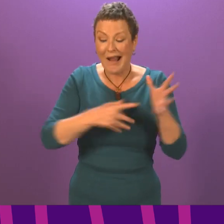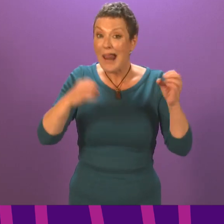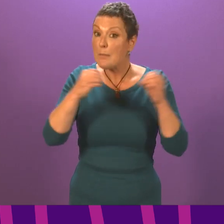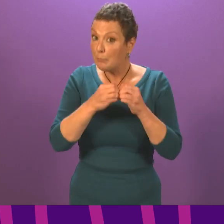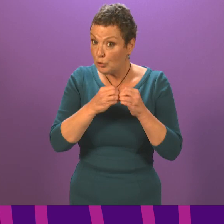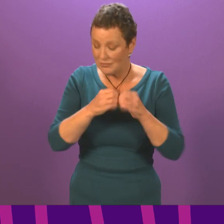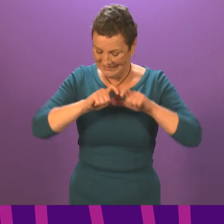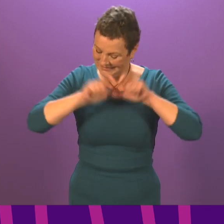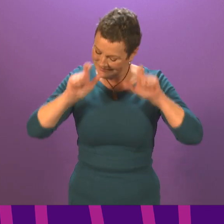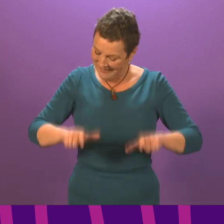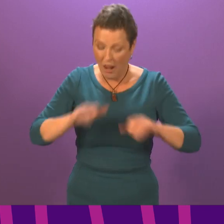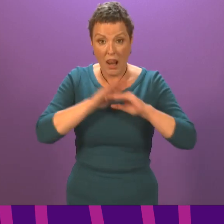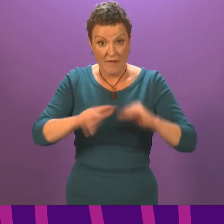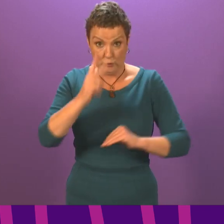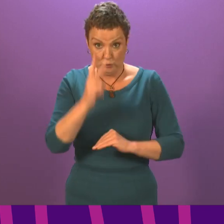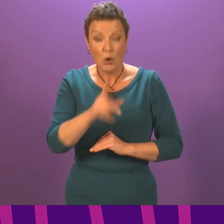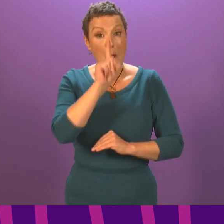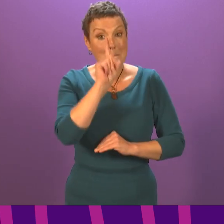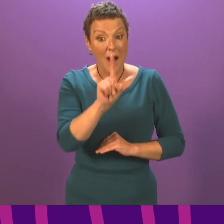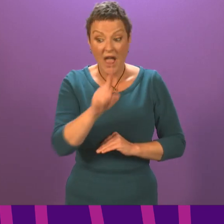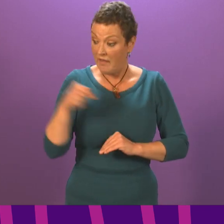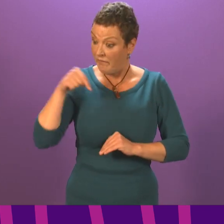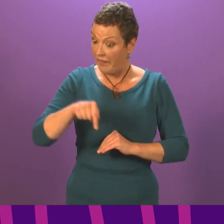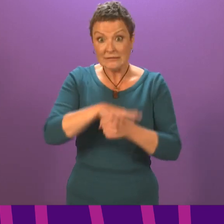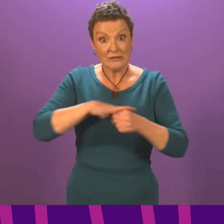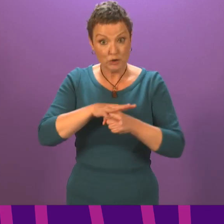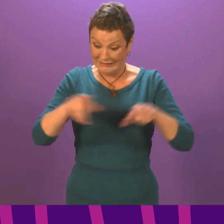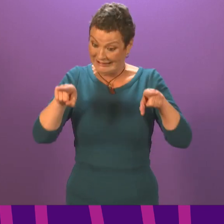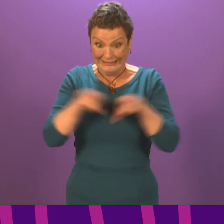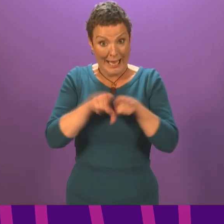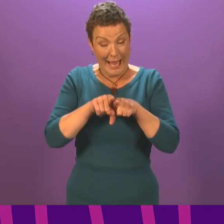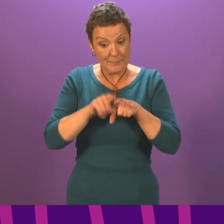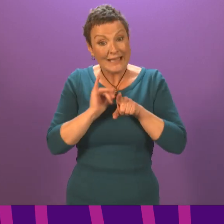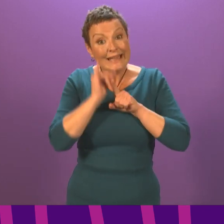but, assuming no adverse change to the situation, it is likely to move to level 1 next week.